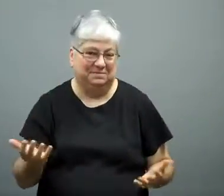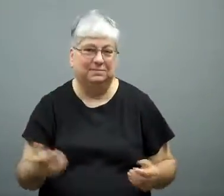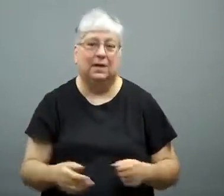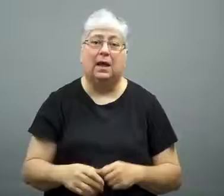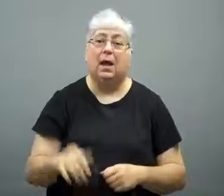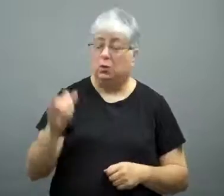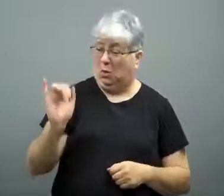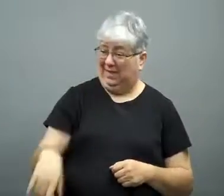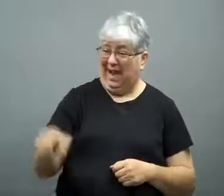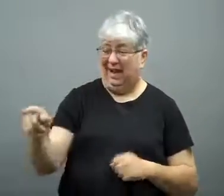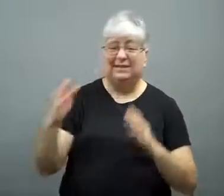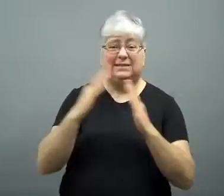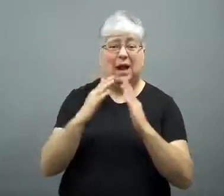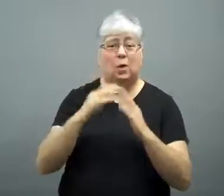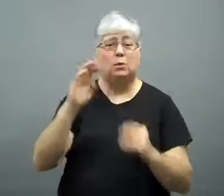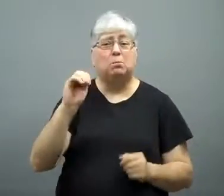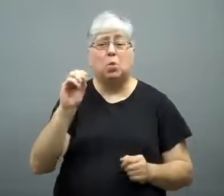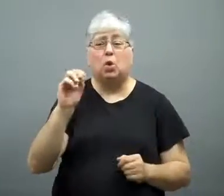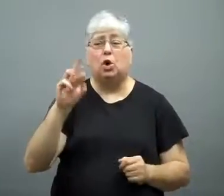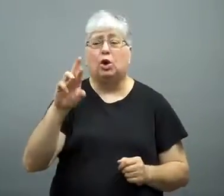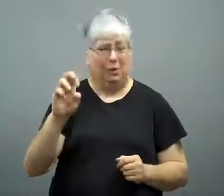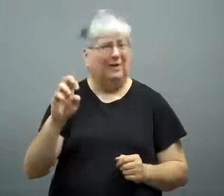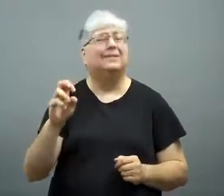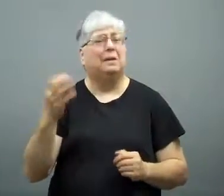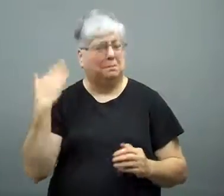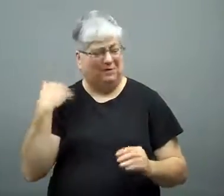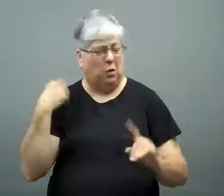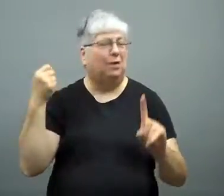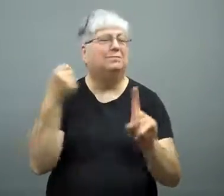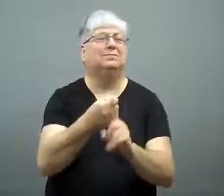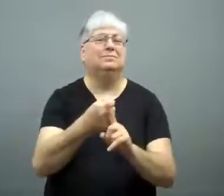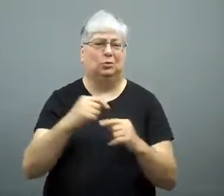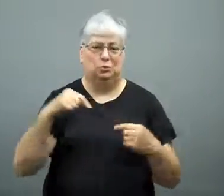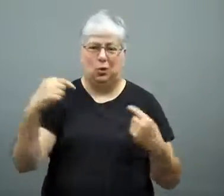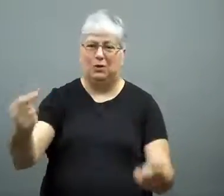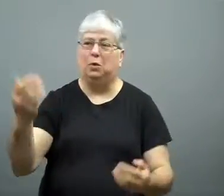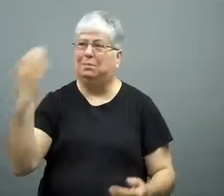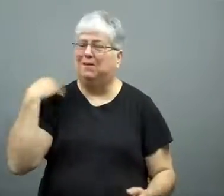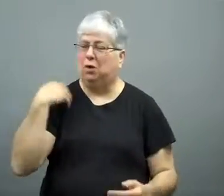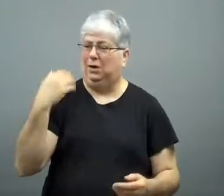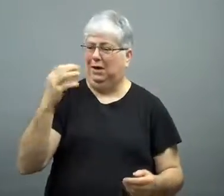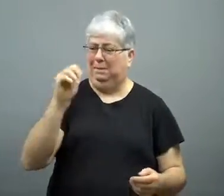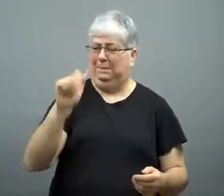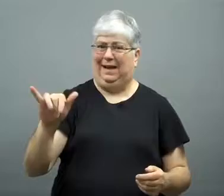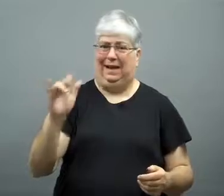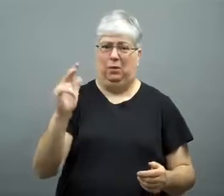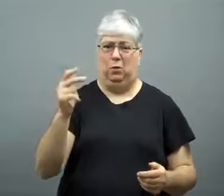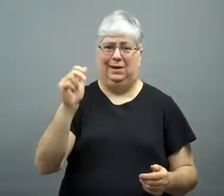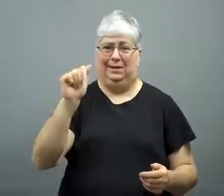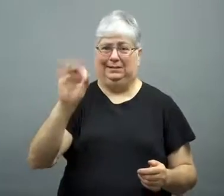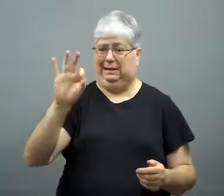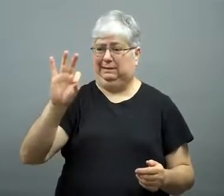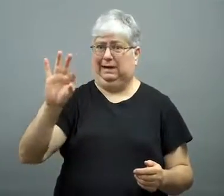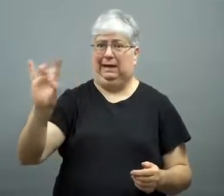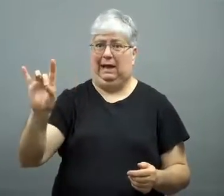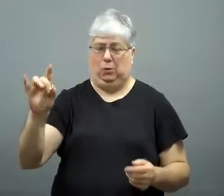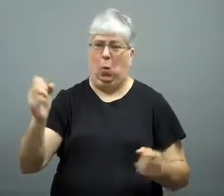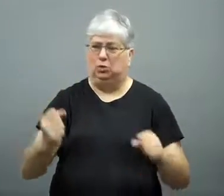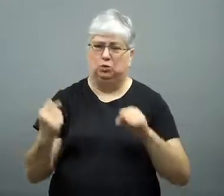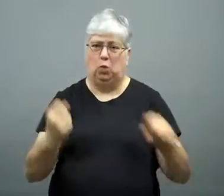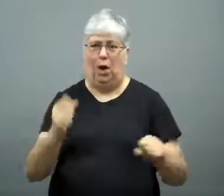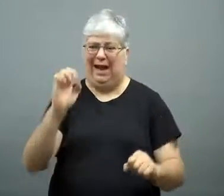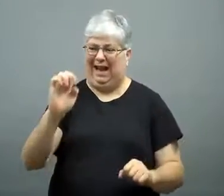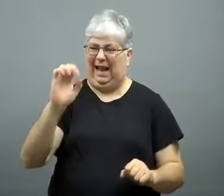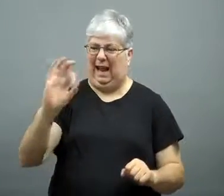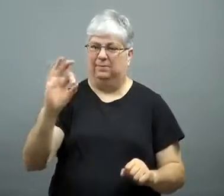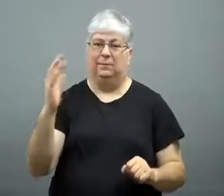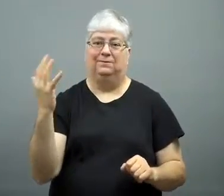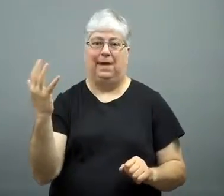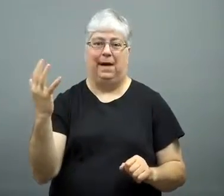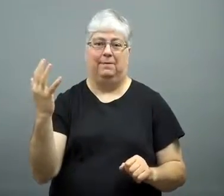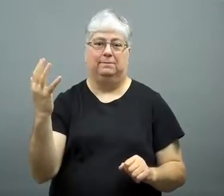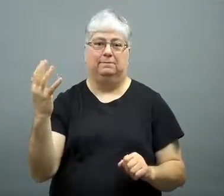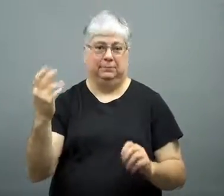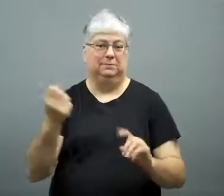Moore was hit by a tornado on May 3, 1998.